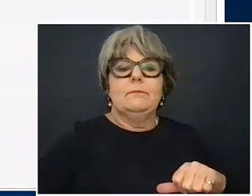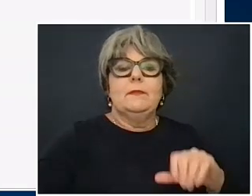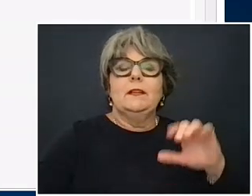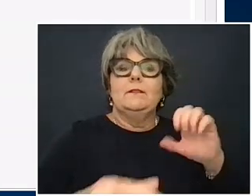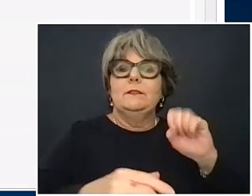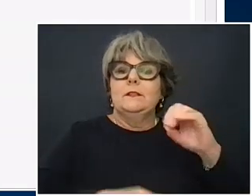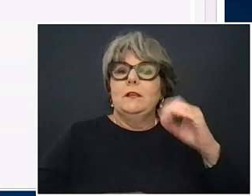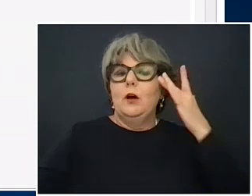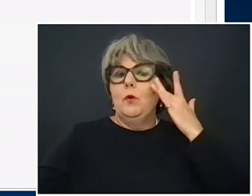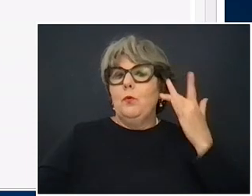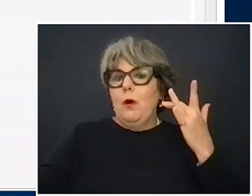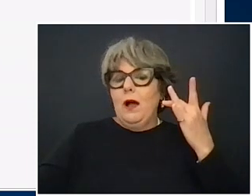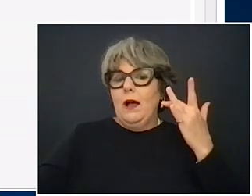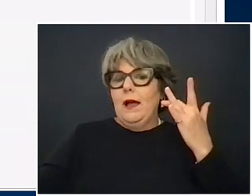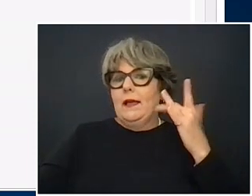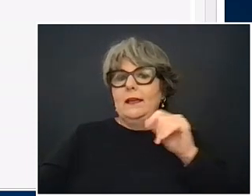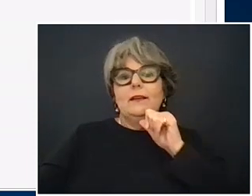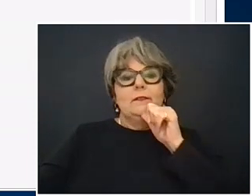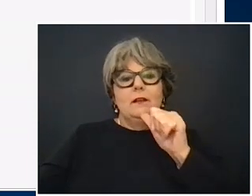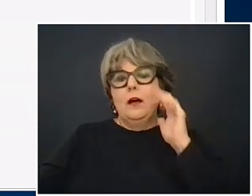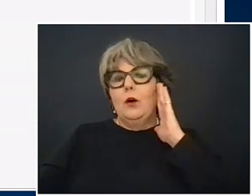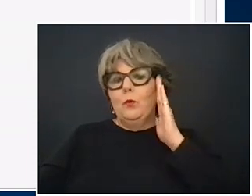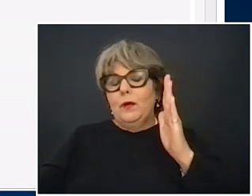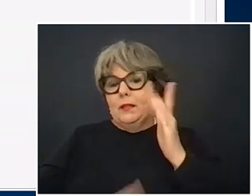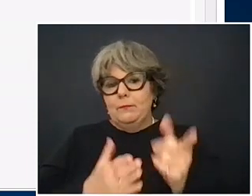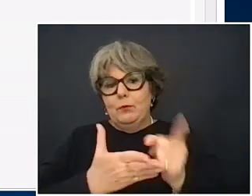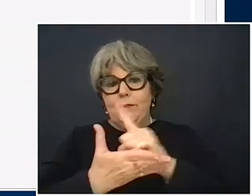And if not, you know, will it be reviewing that? Thanks.